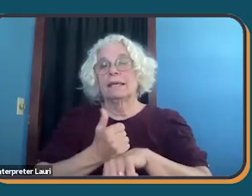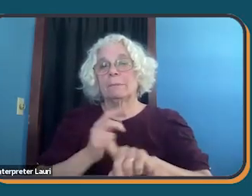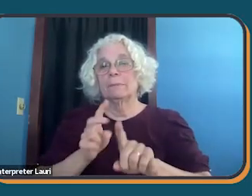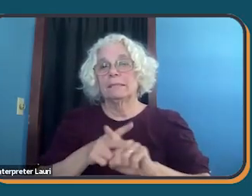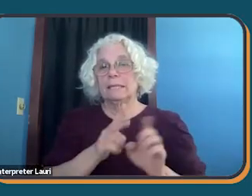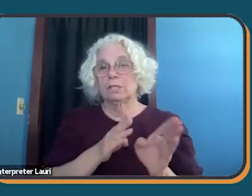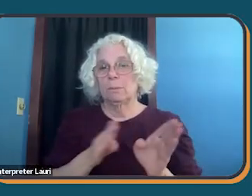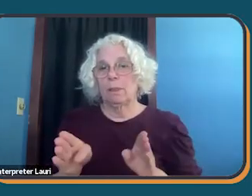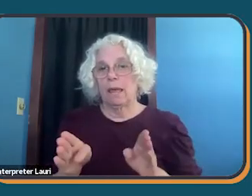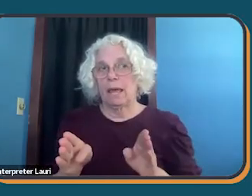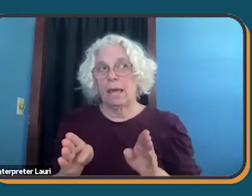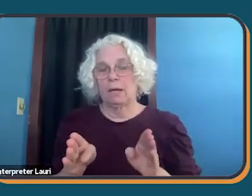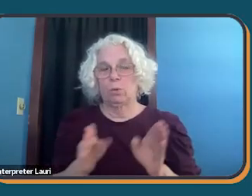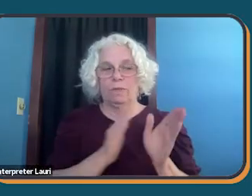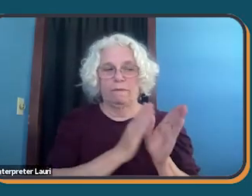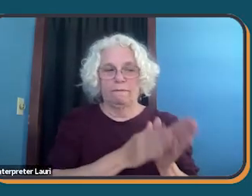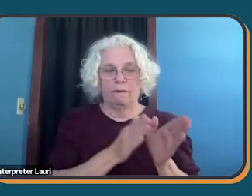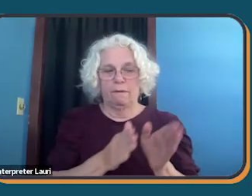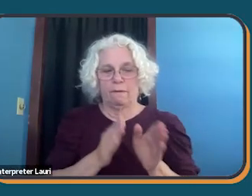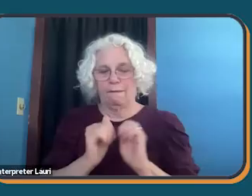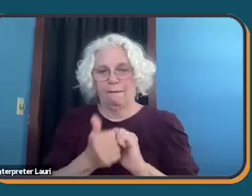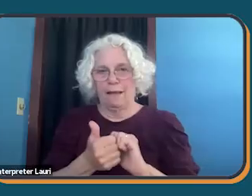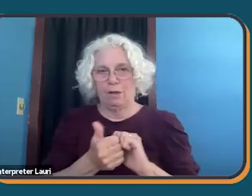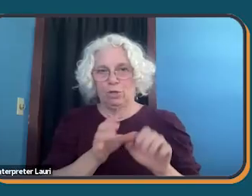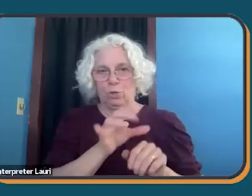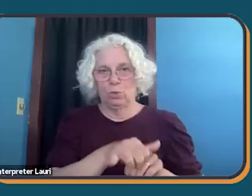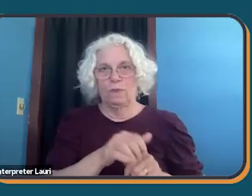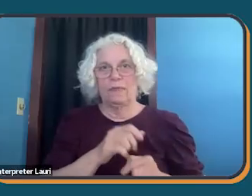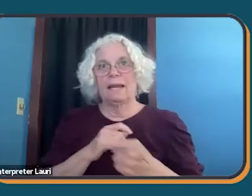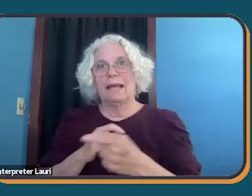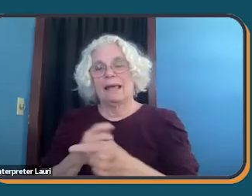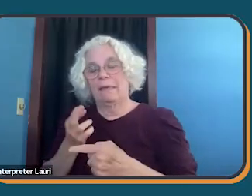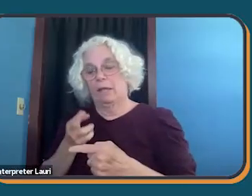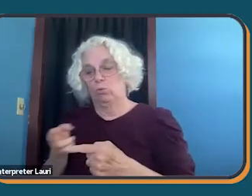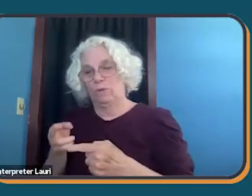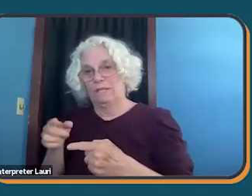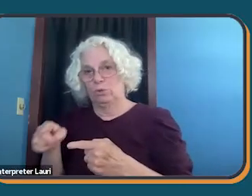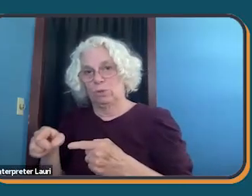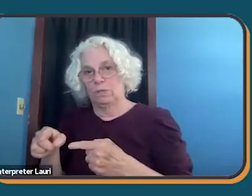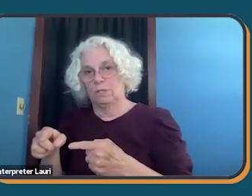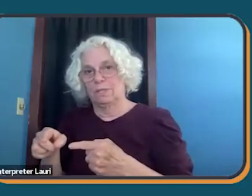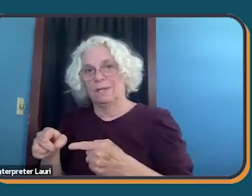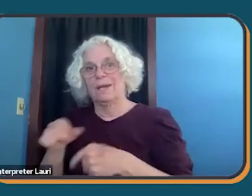broken into manageable phases, and practical resources that include